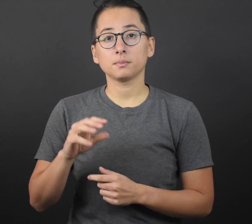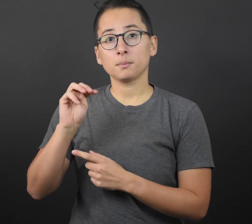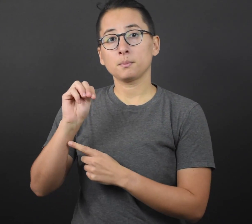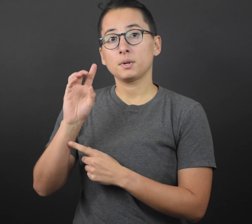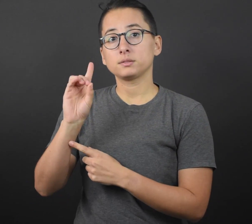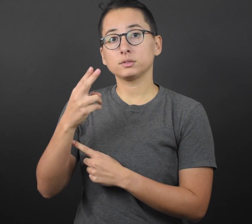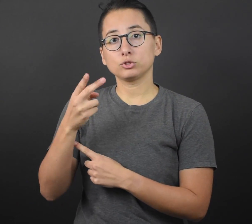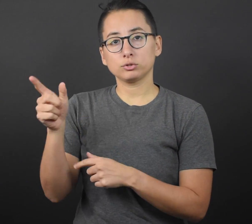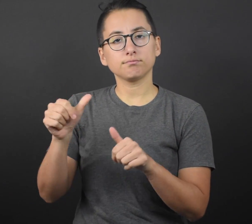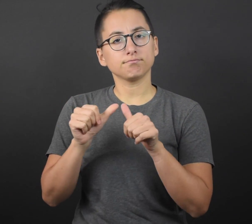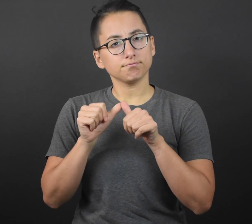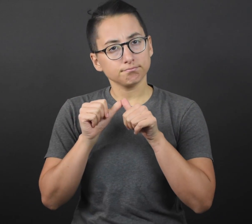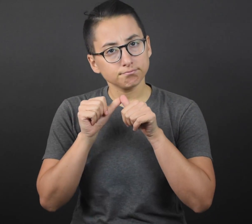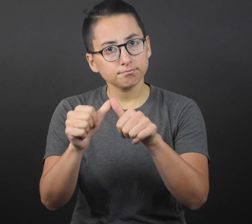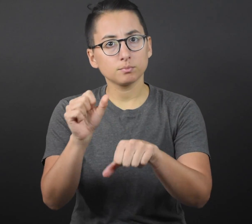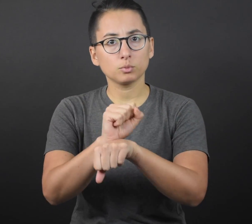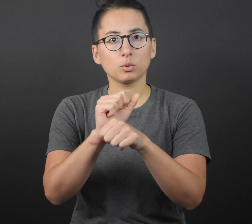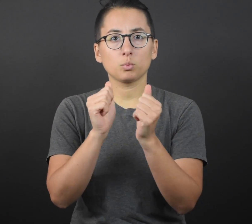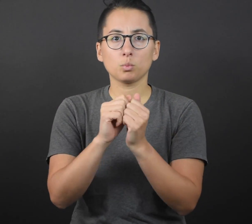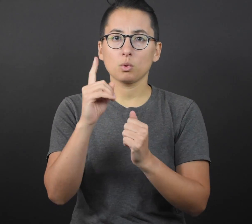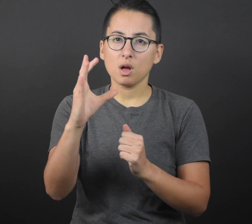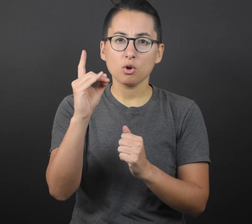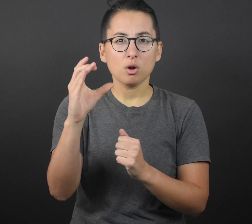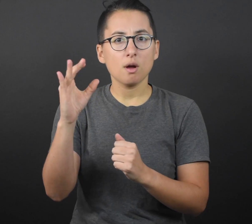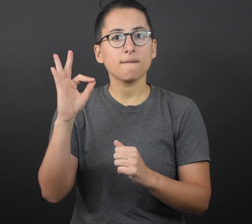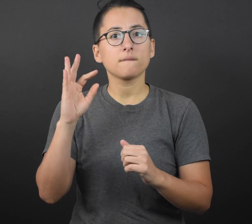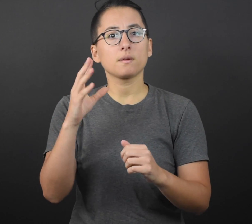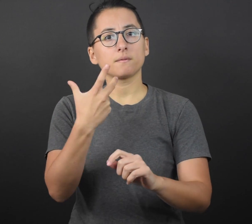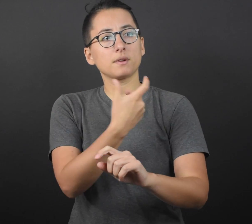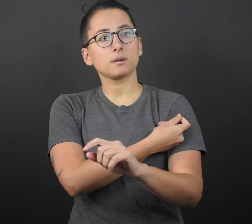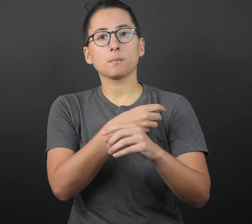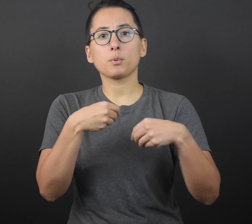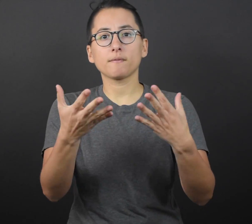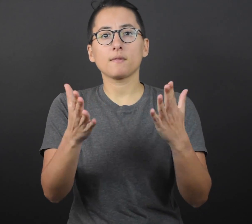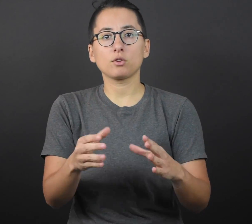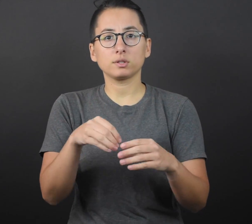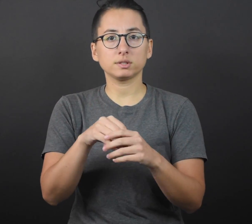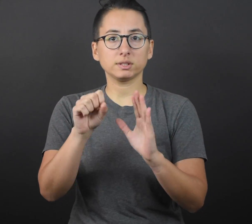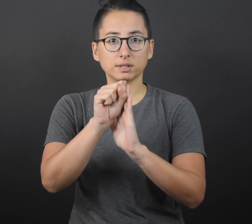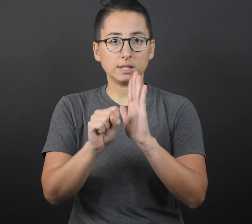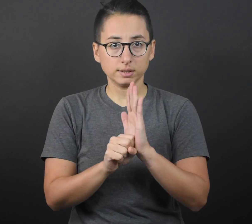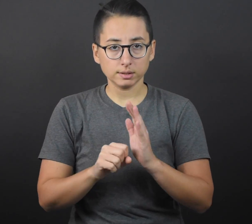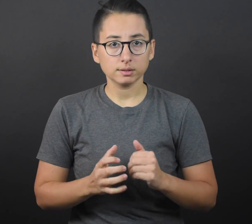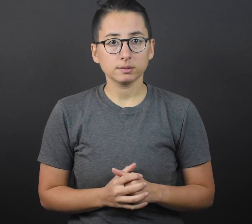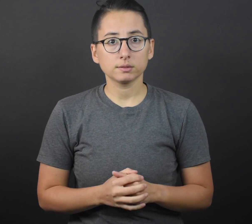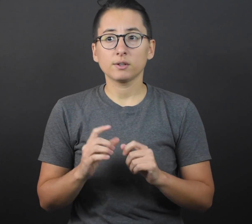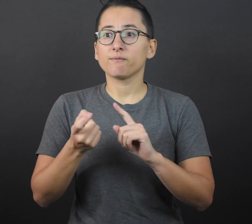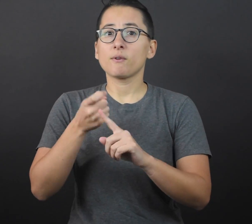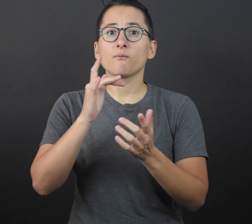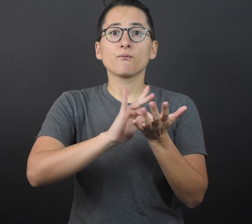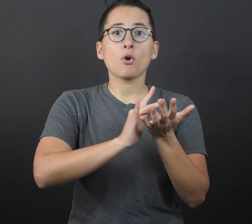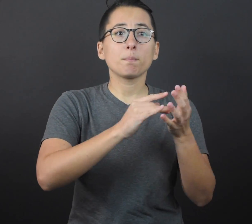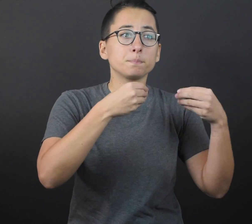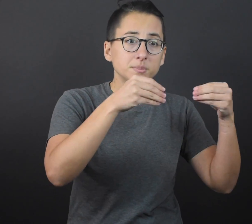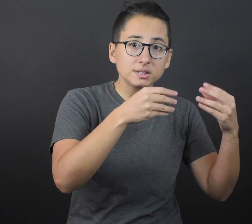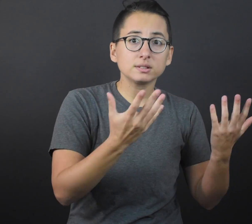MDH continues to work with hundreds of vaccine providers across the state – from pharmacies,